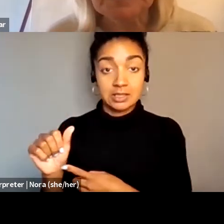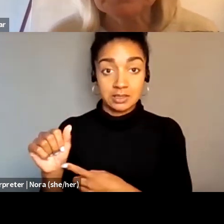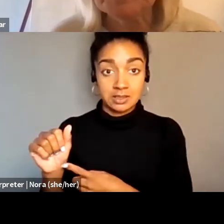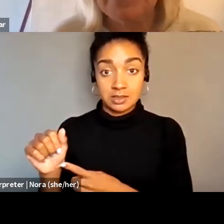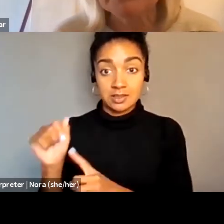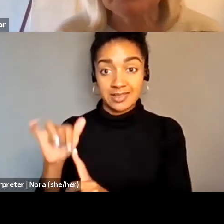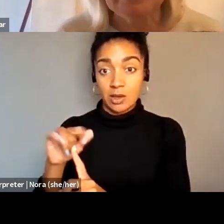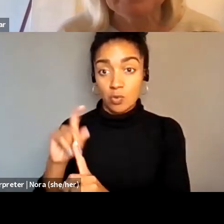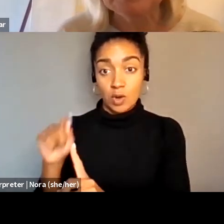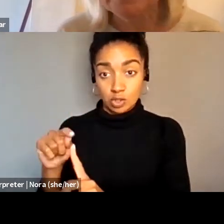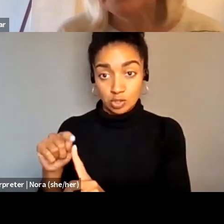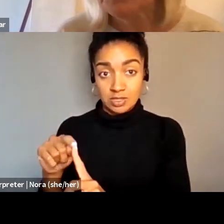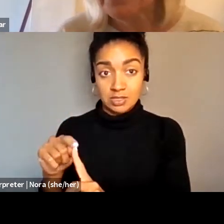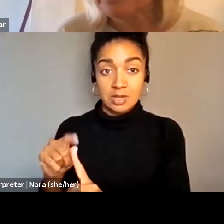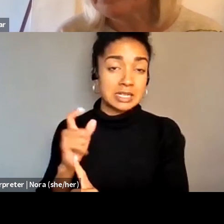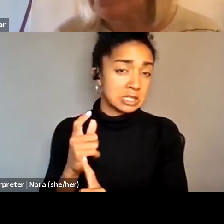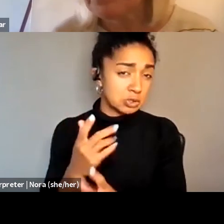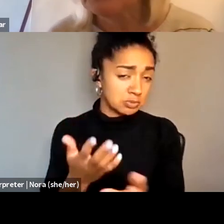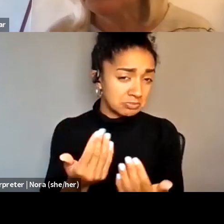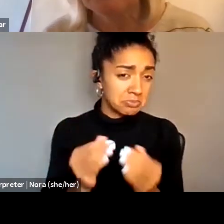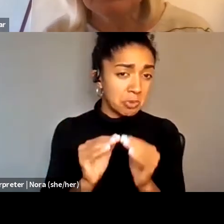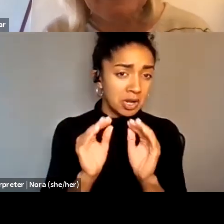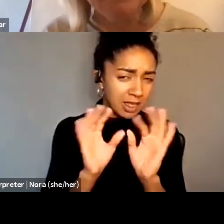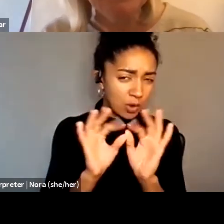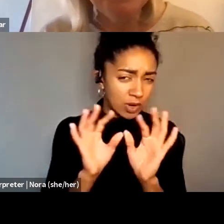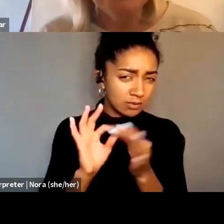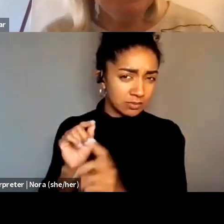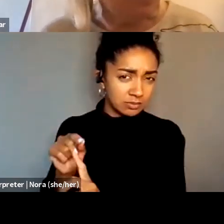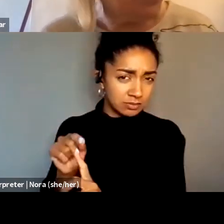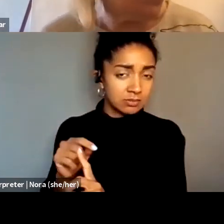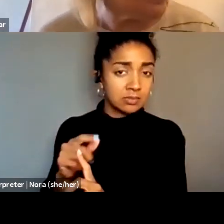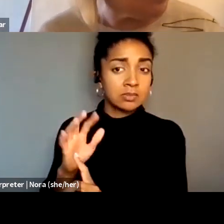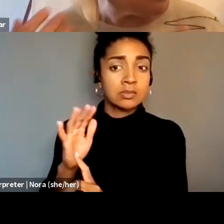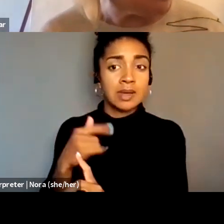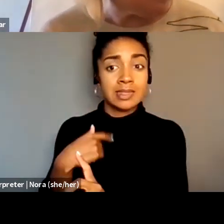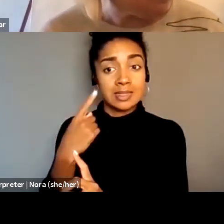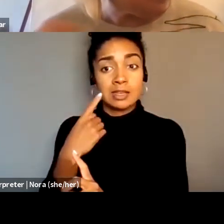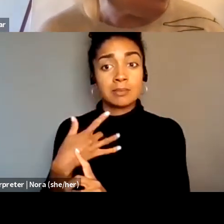be good to get some clarity on that is that I think generally, obvious visibility with